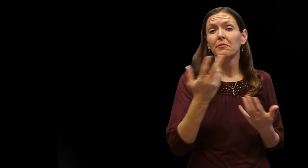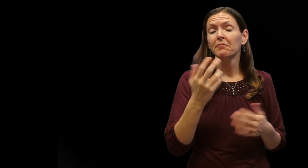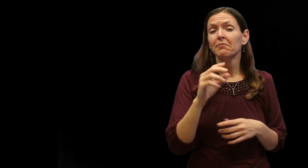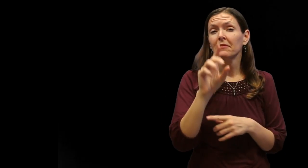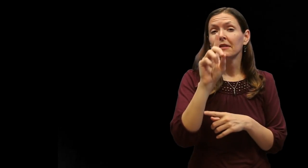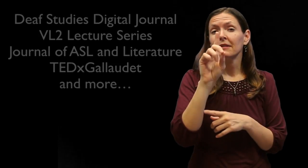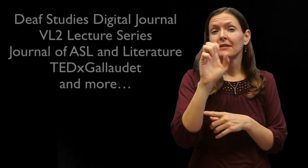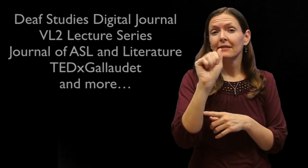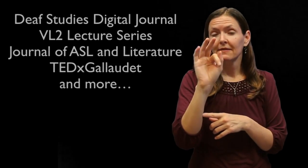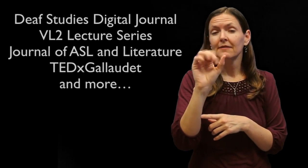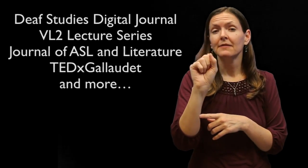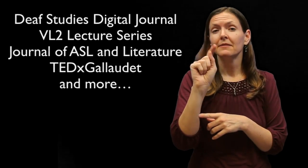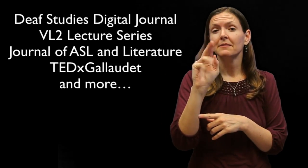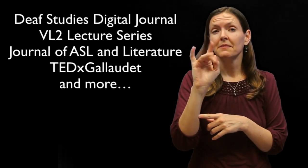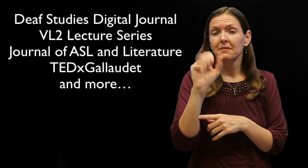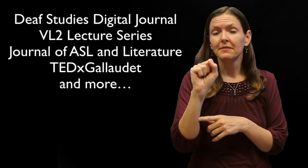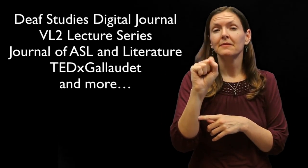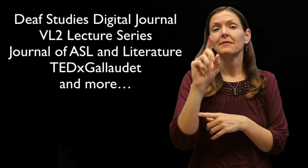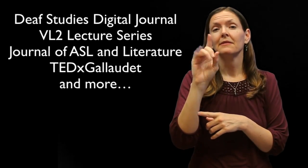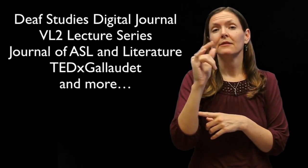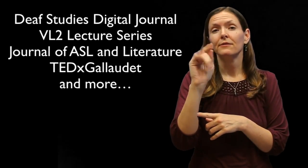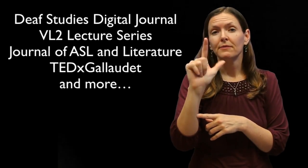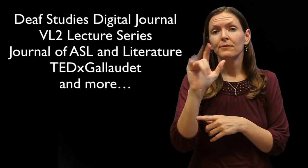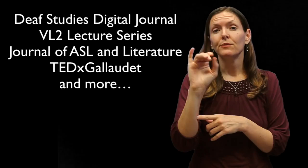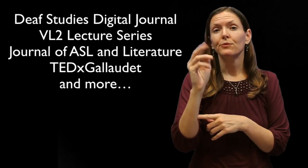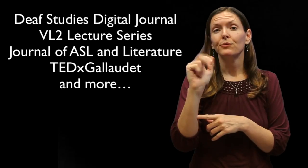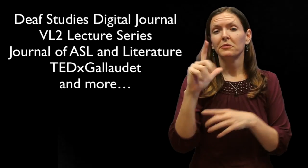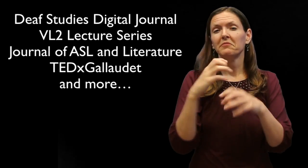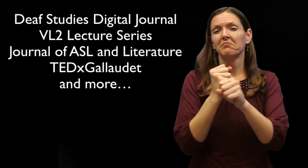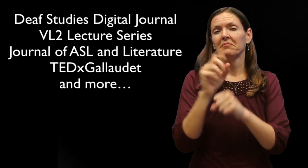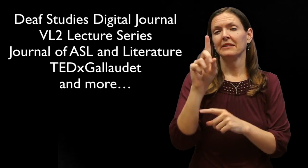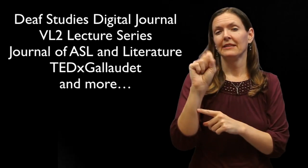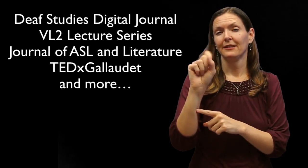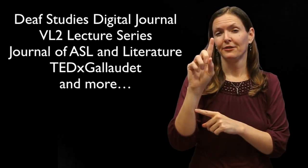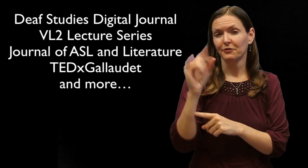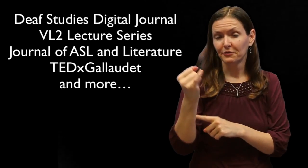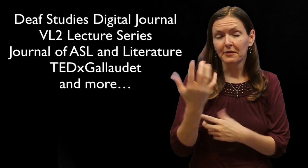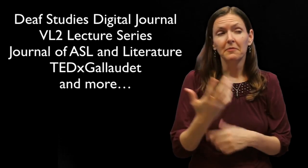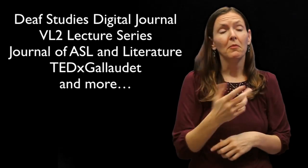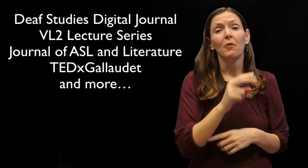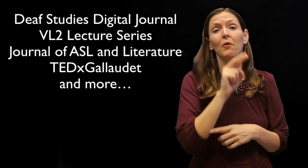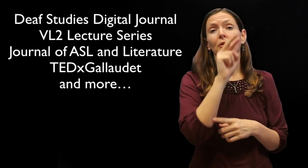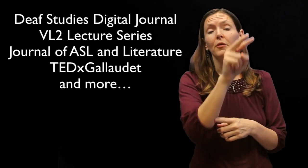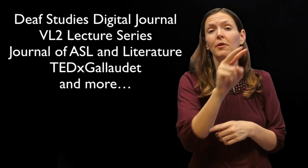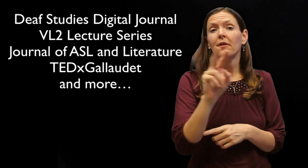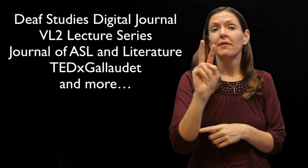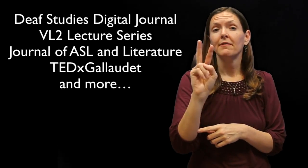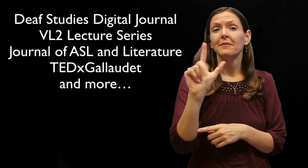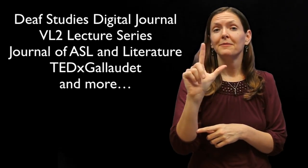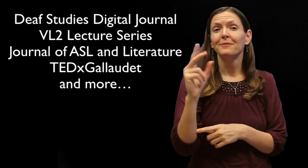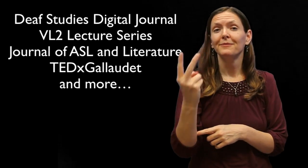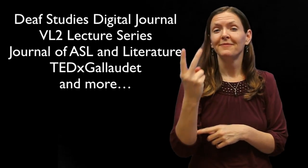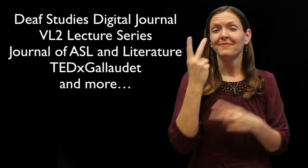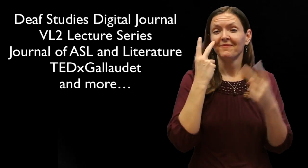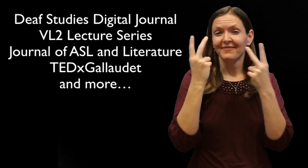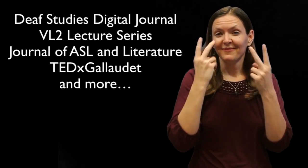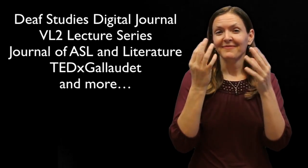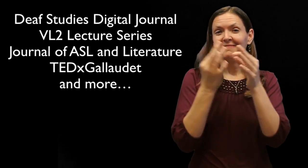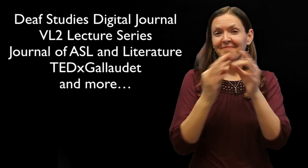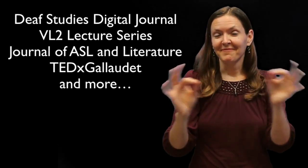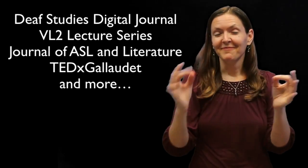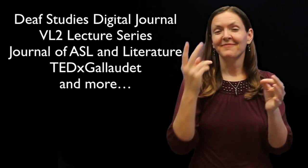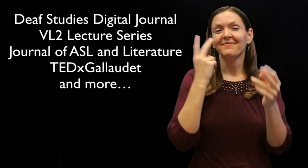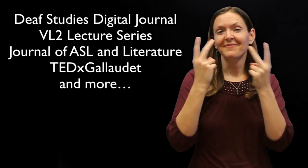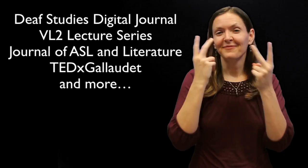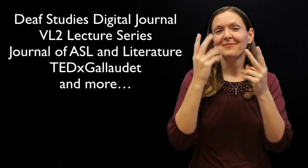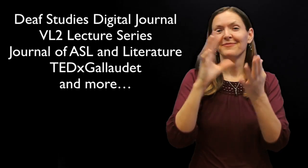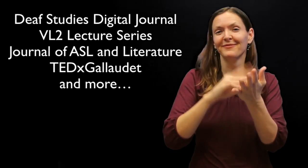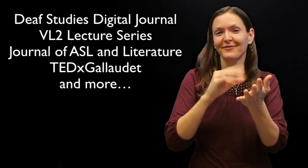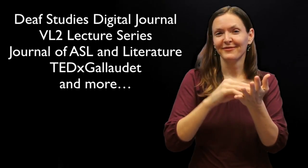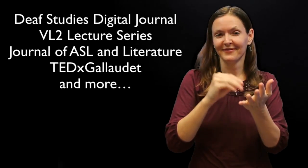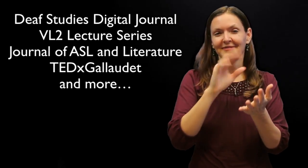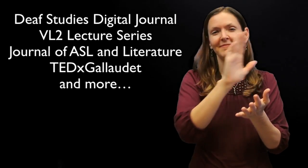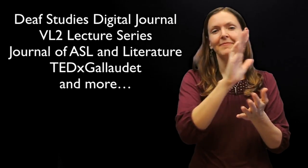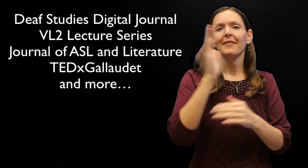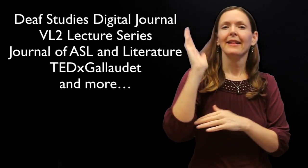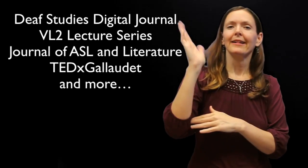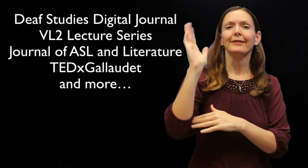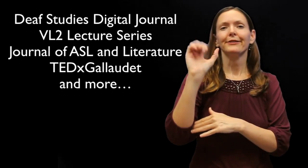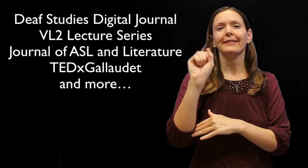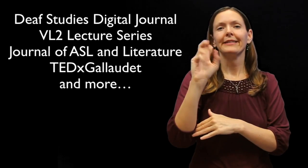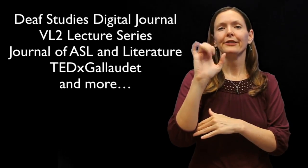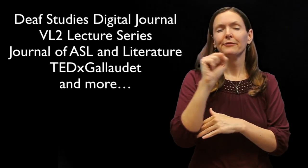Deaf Studies Digital Journal (DSDJ), Visual Language Visual Learning (VL2) Lecture Series,